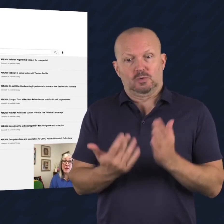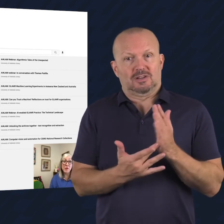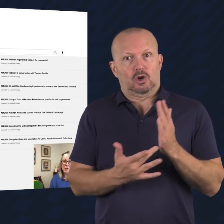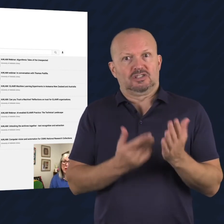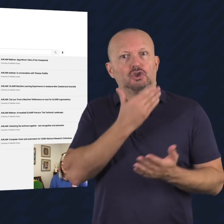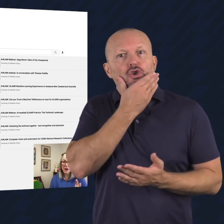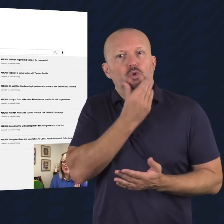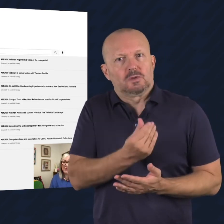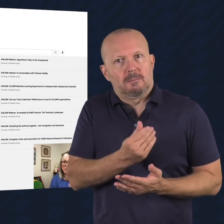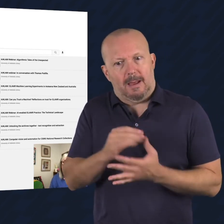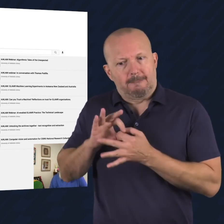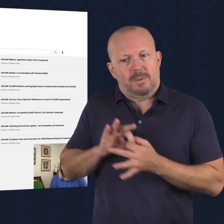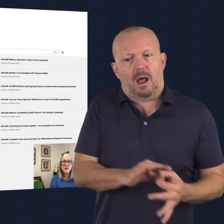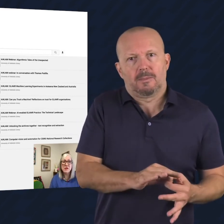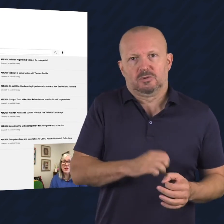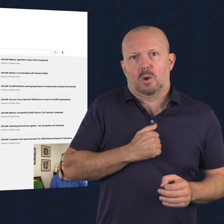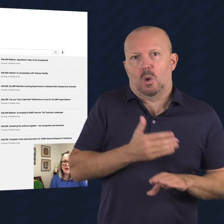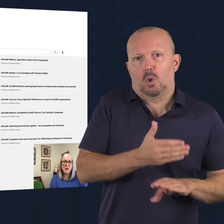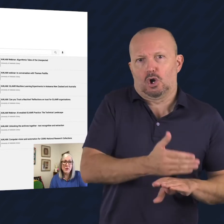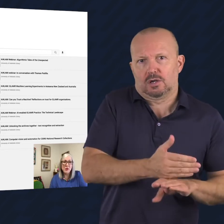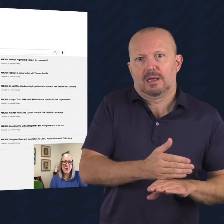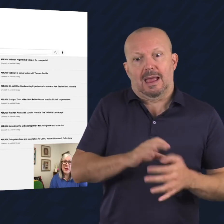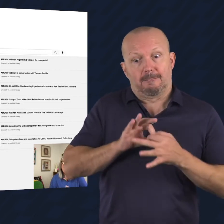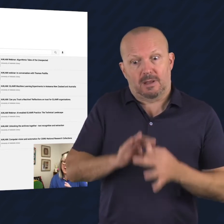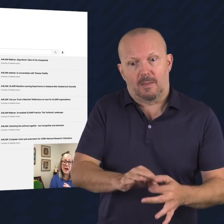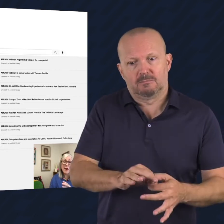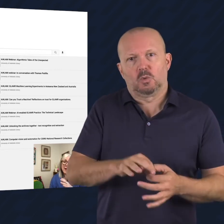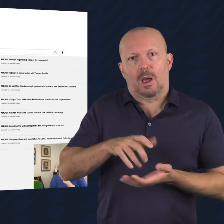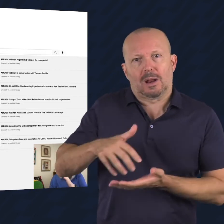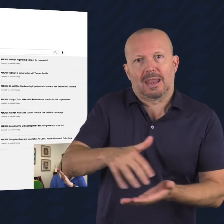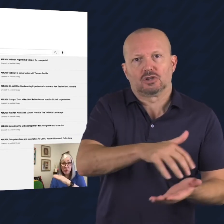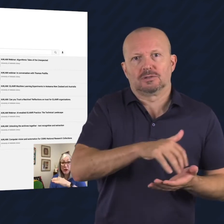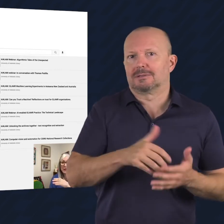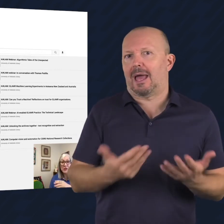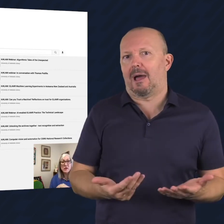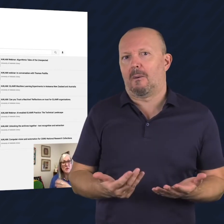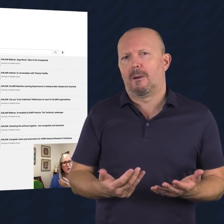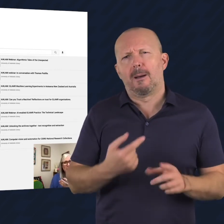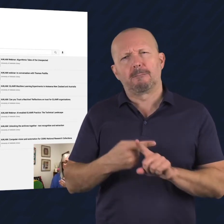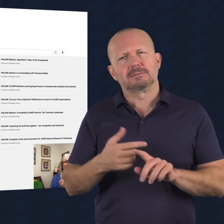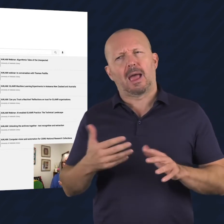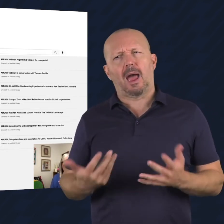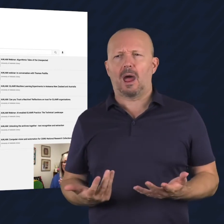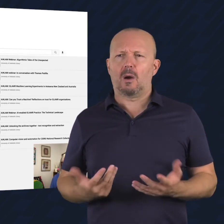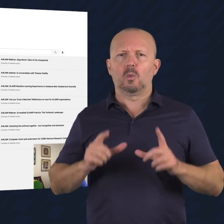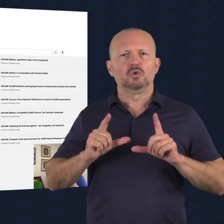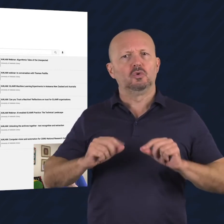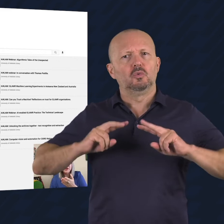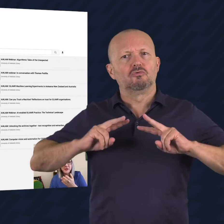to apply these new technologies and also, to our collections, but also how we might undertake